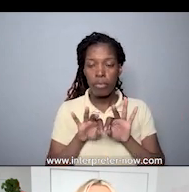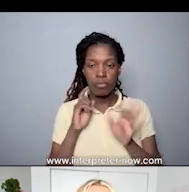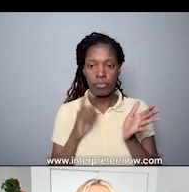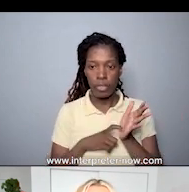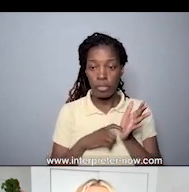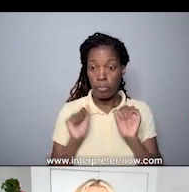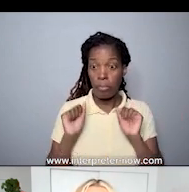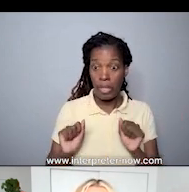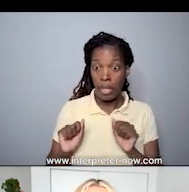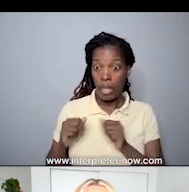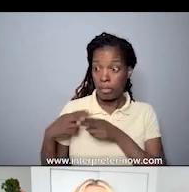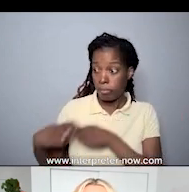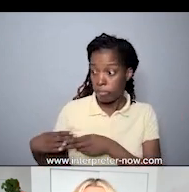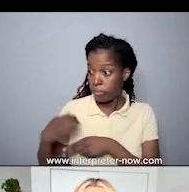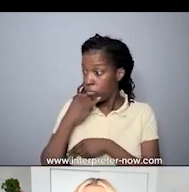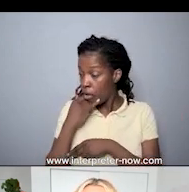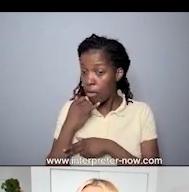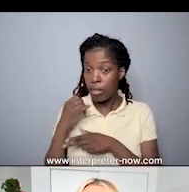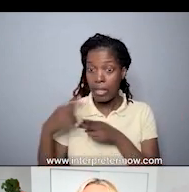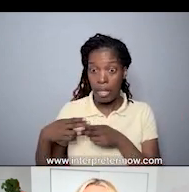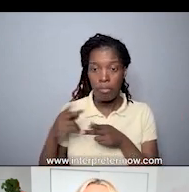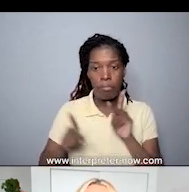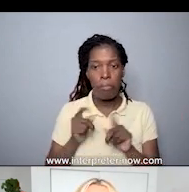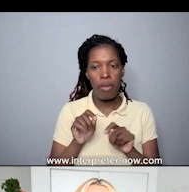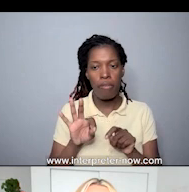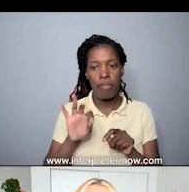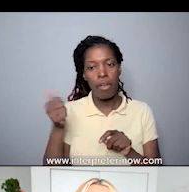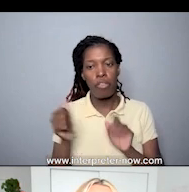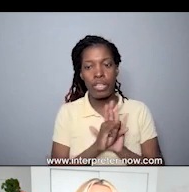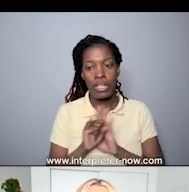that we can dead name people of other identities as well.